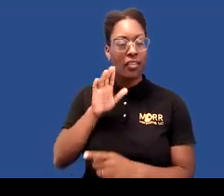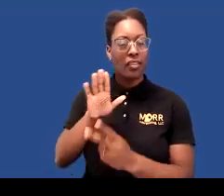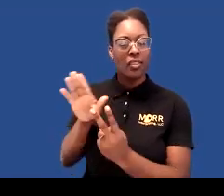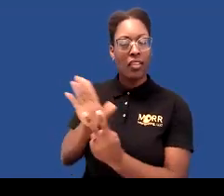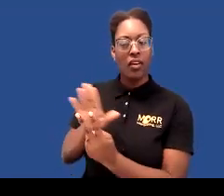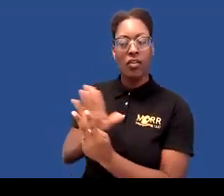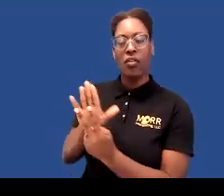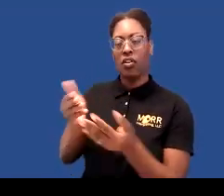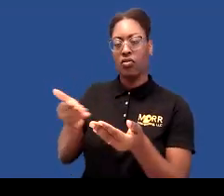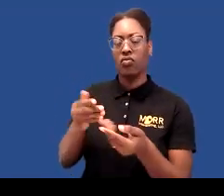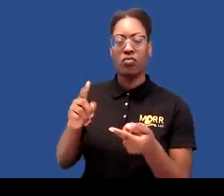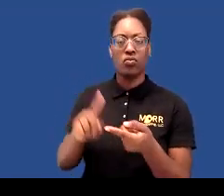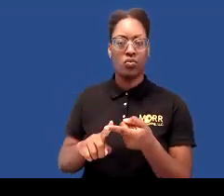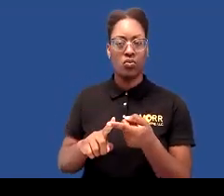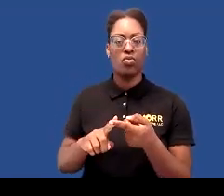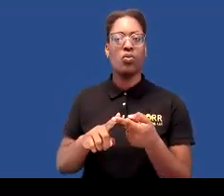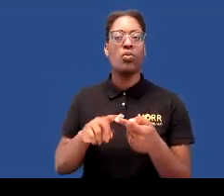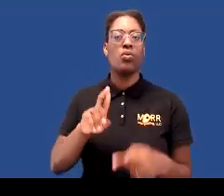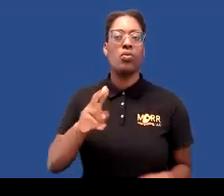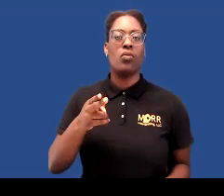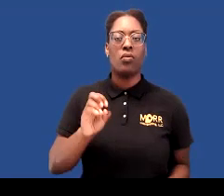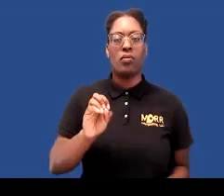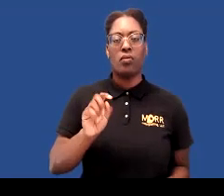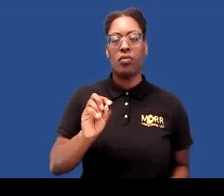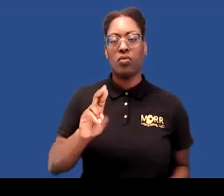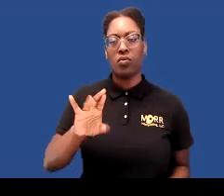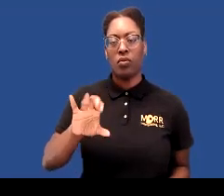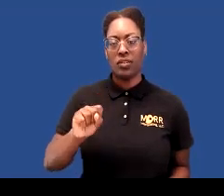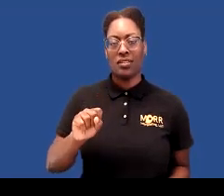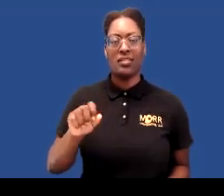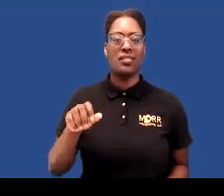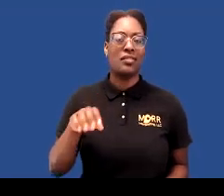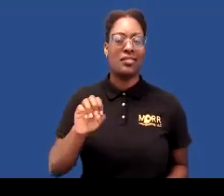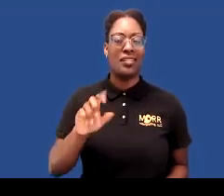Rhetorics Elsewhere and Otherwise. So Garcia and Baca put forth